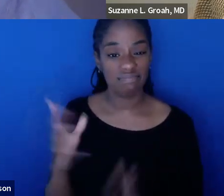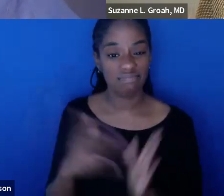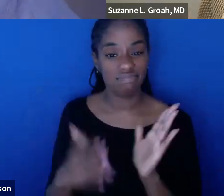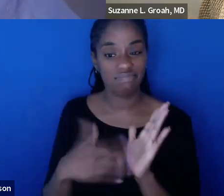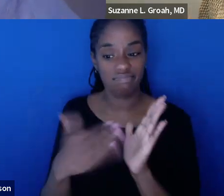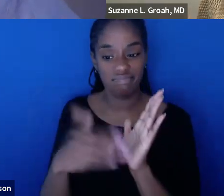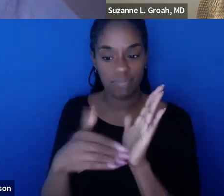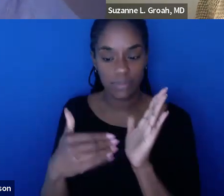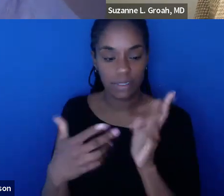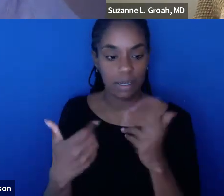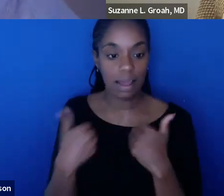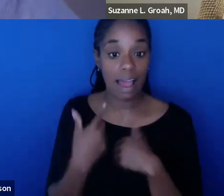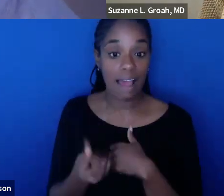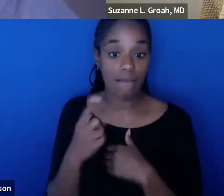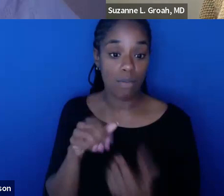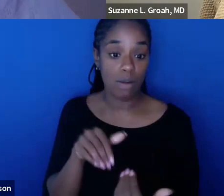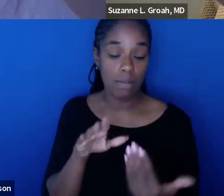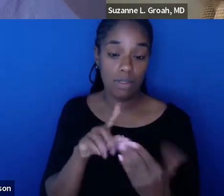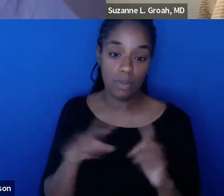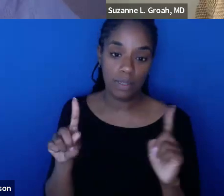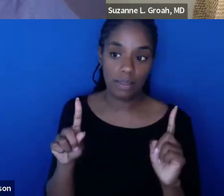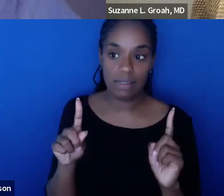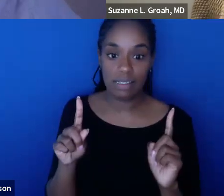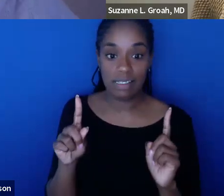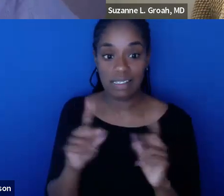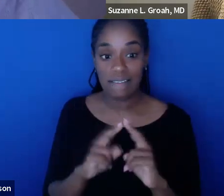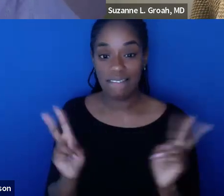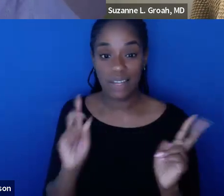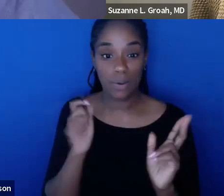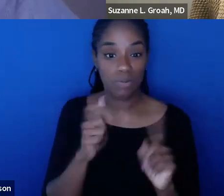I’ve got one approach but there's some very cool different approaches out there.